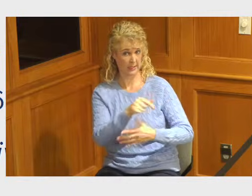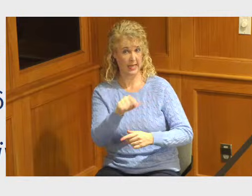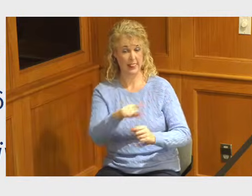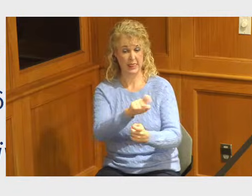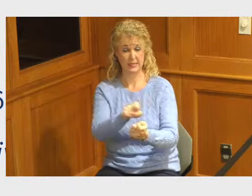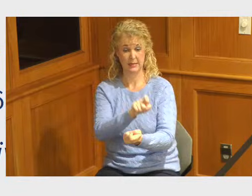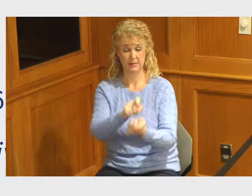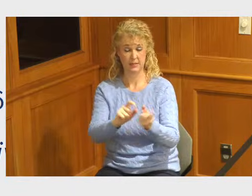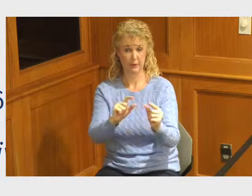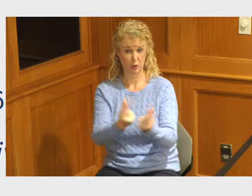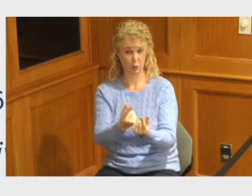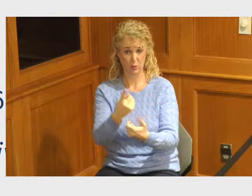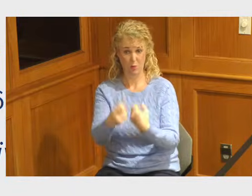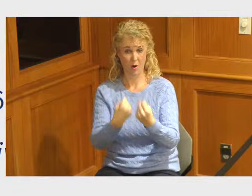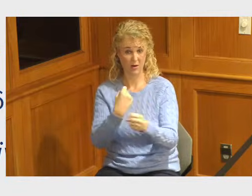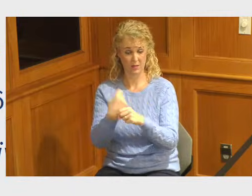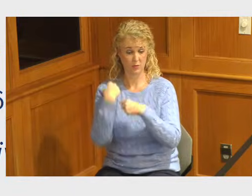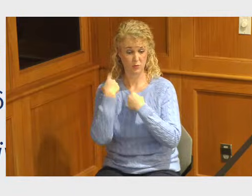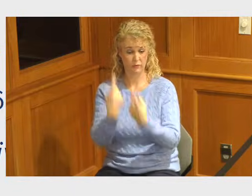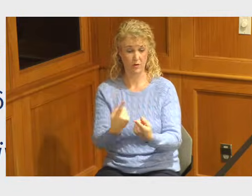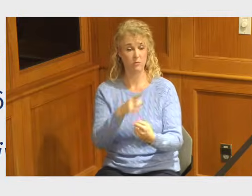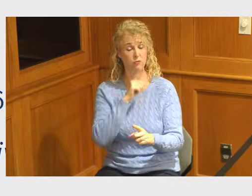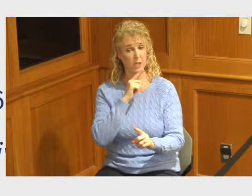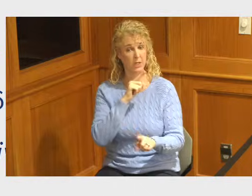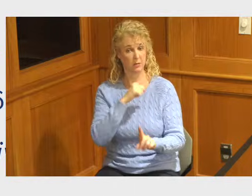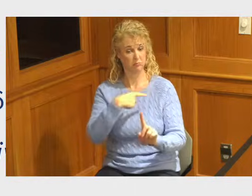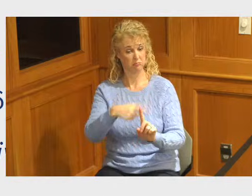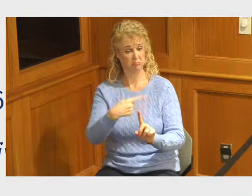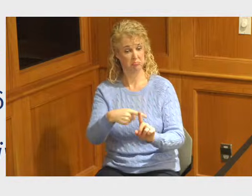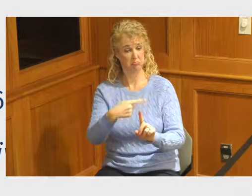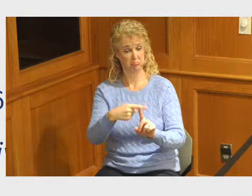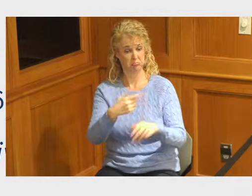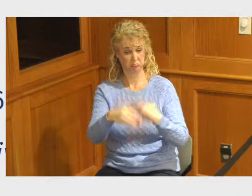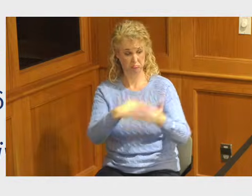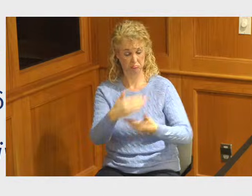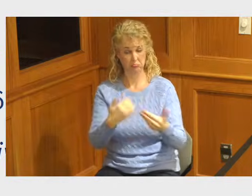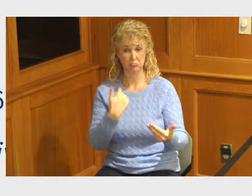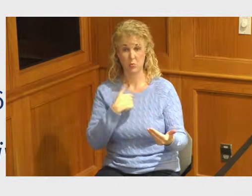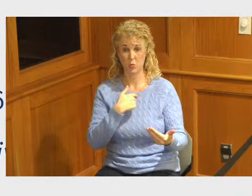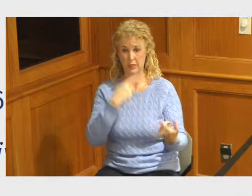done over the course of a year, we're going to do everything we can to try to make that happen.